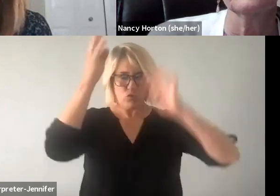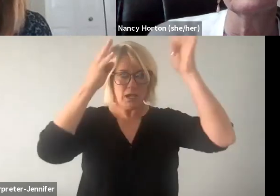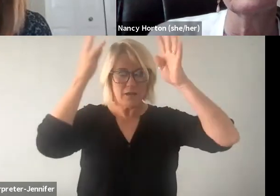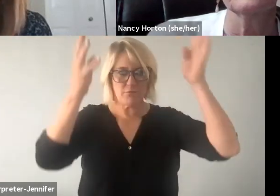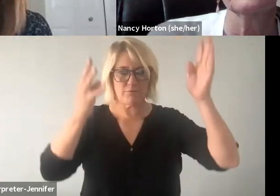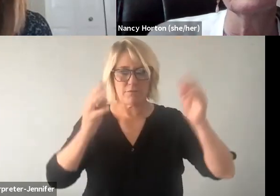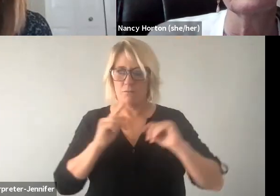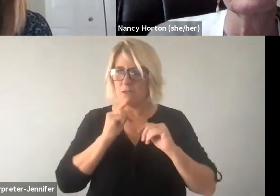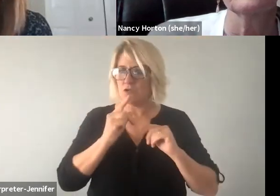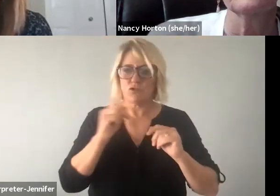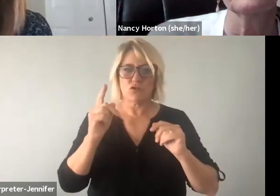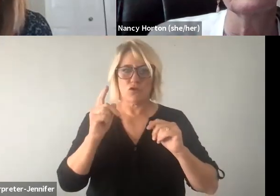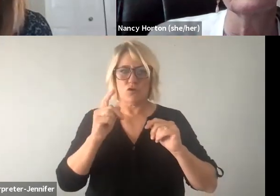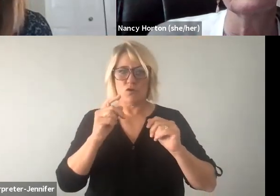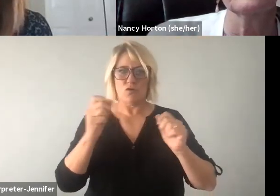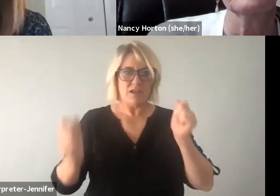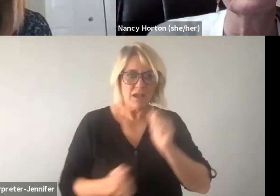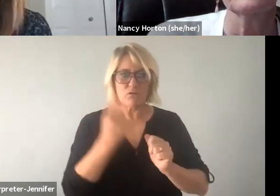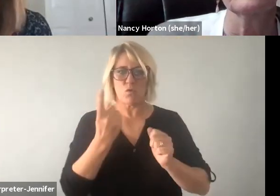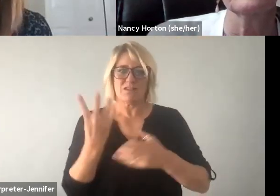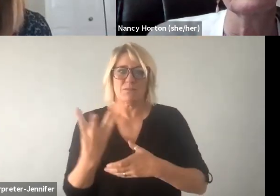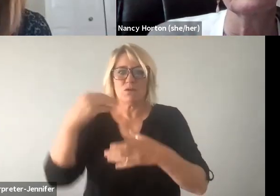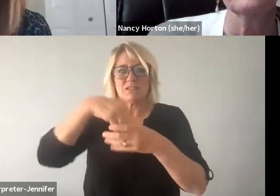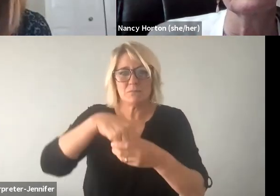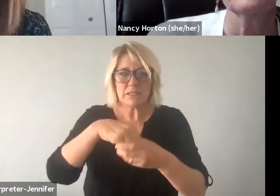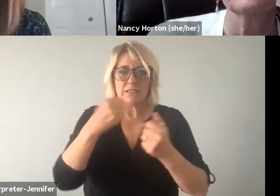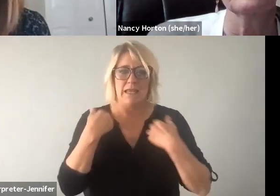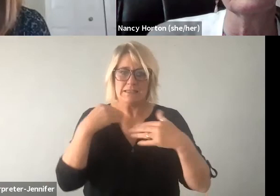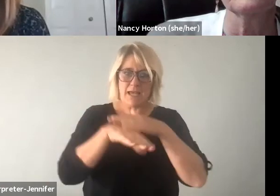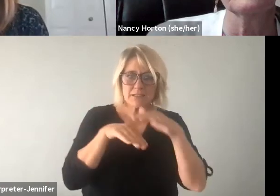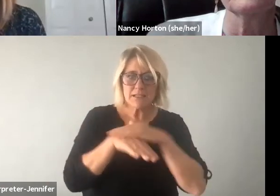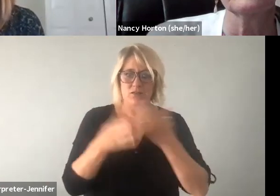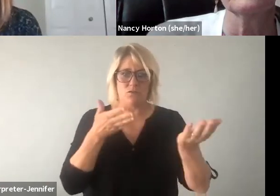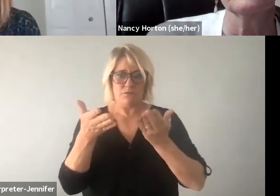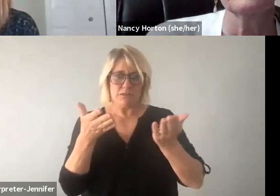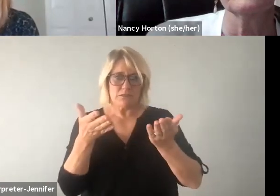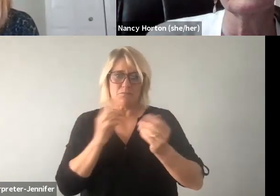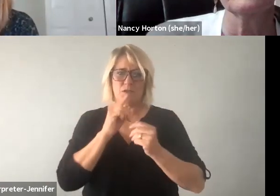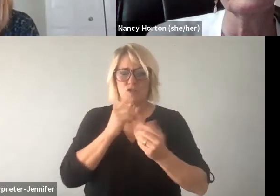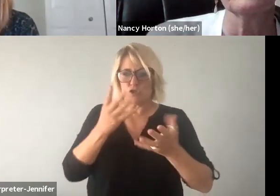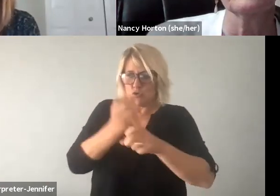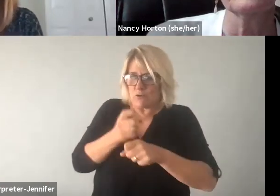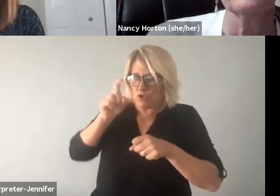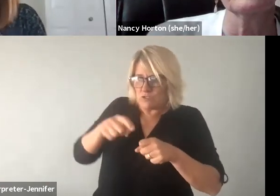it's a great opportunity to educate everybody about getting creative and